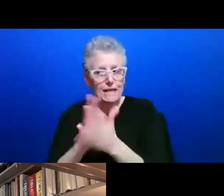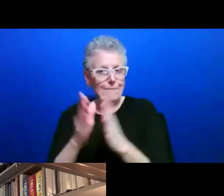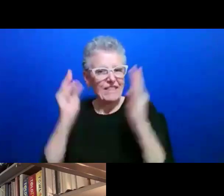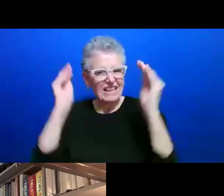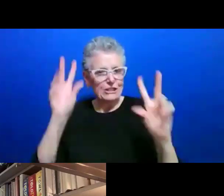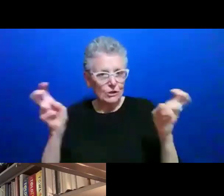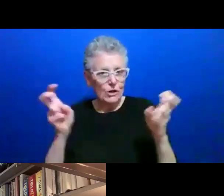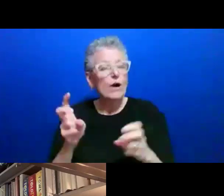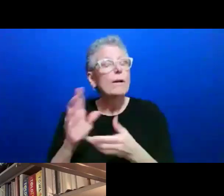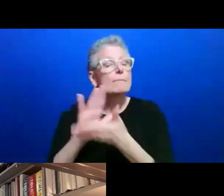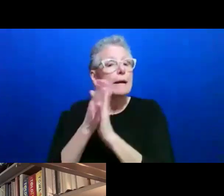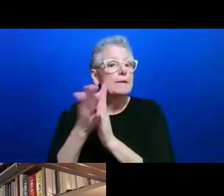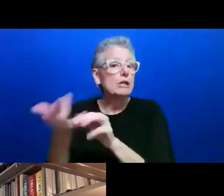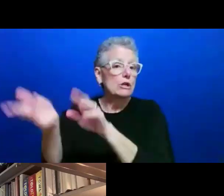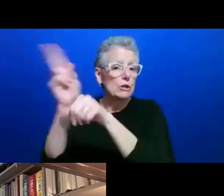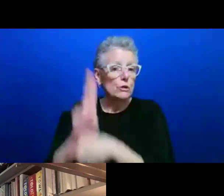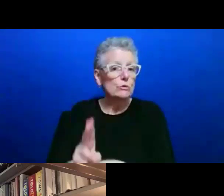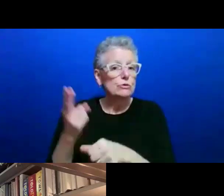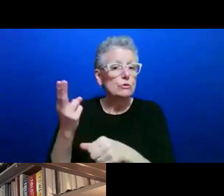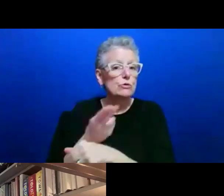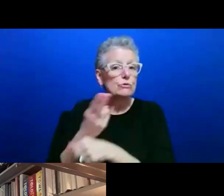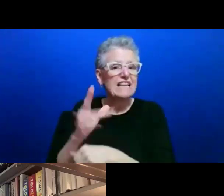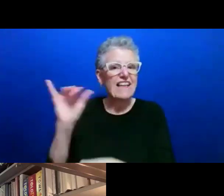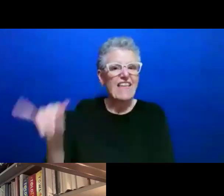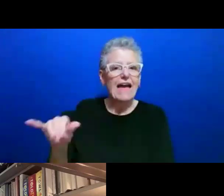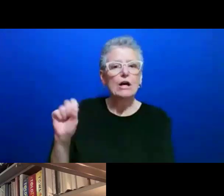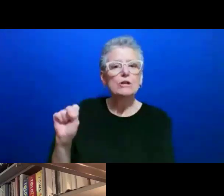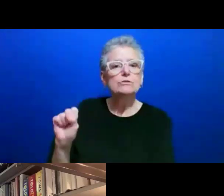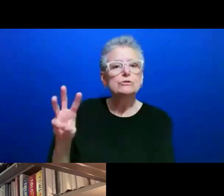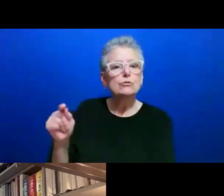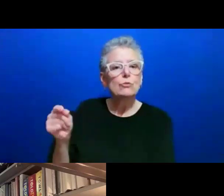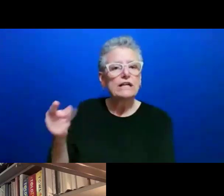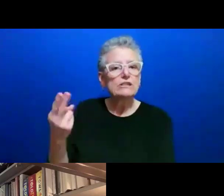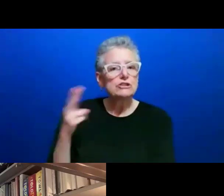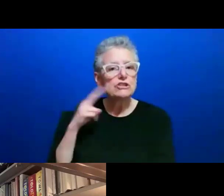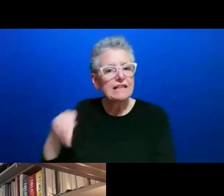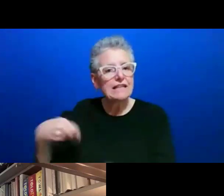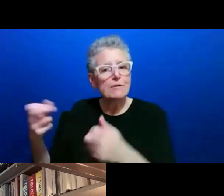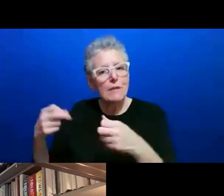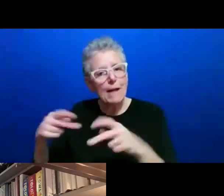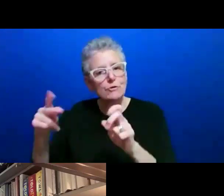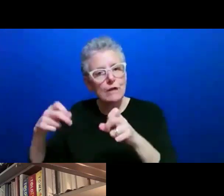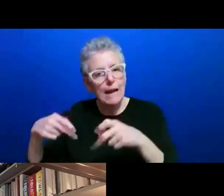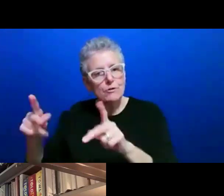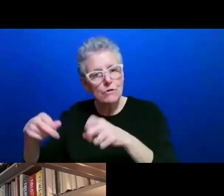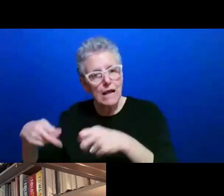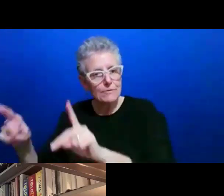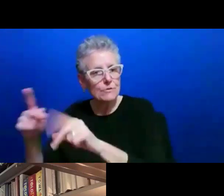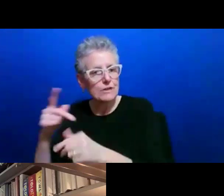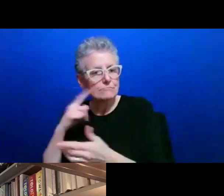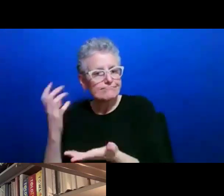to using that switch and giving them consistent opportunities. There's probably so much more